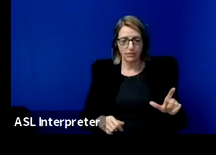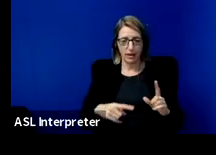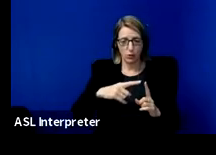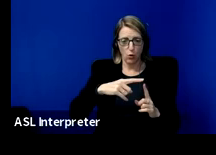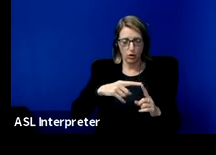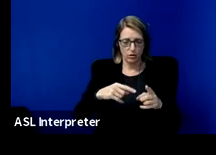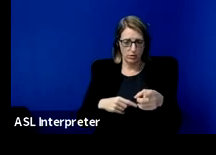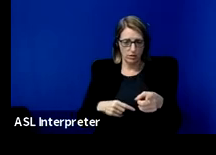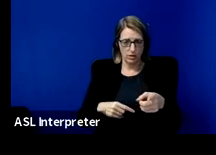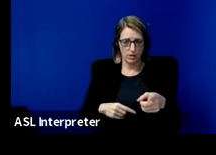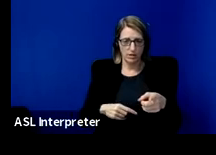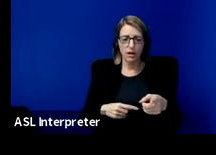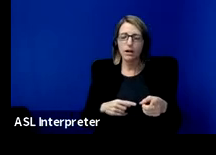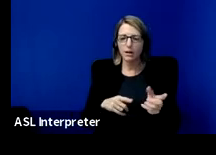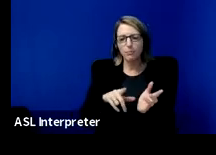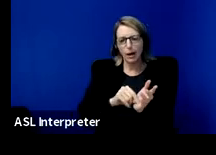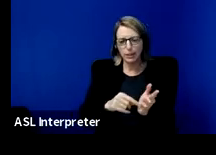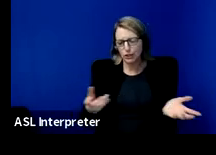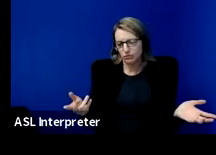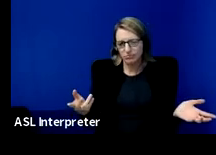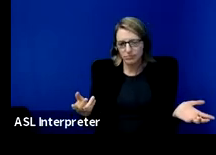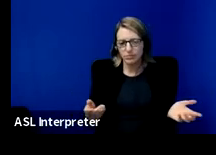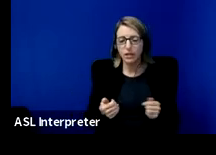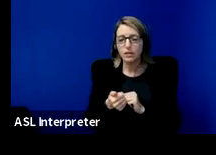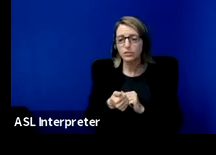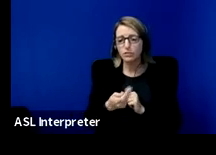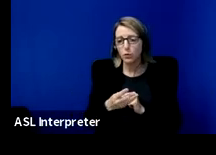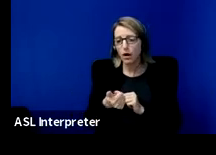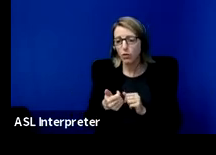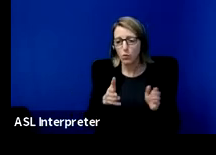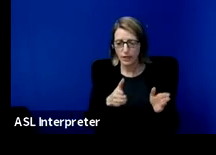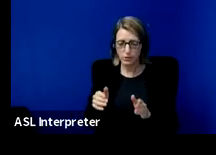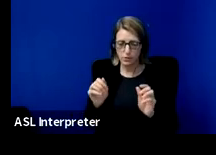ESD 112-- Kristina Wambold: I have the click button to publish. There's a couple other ways to do this, but just from here I can click Publish.